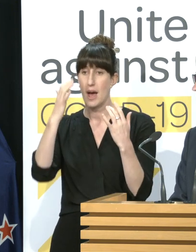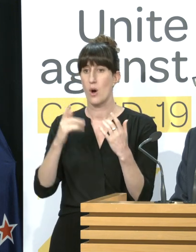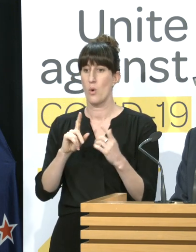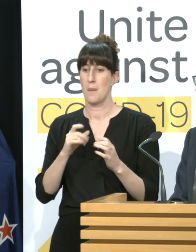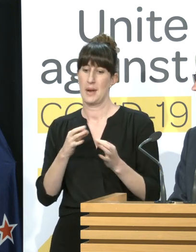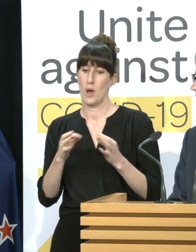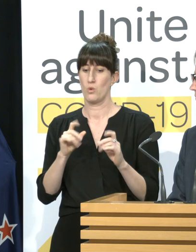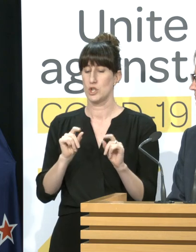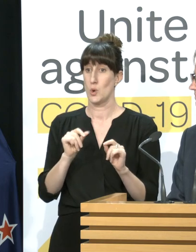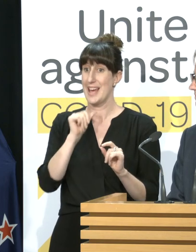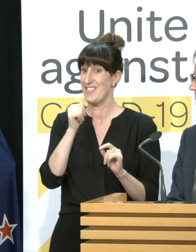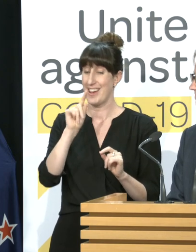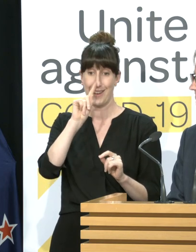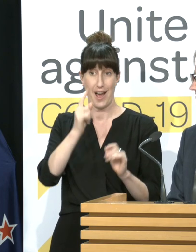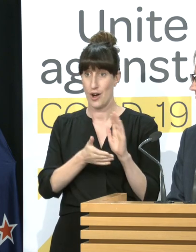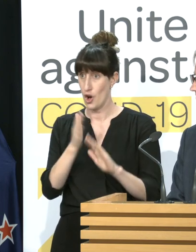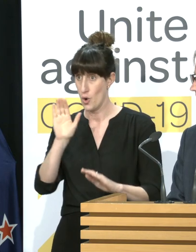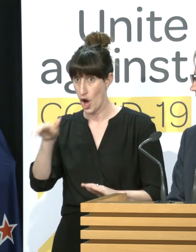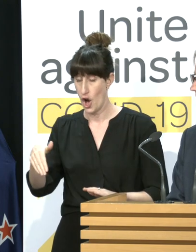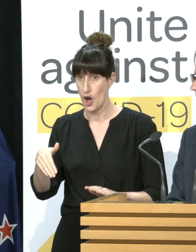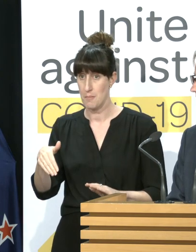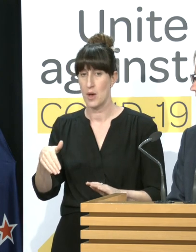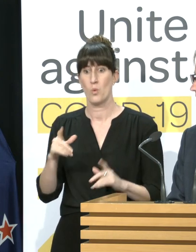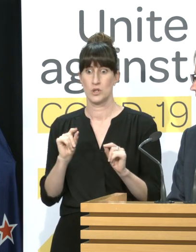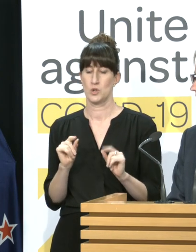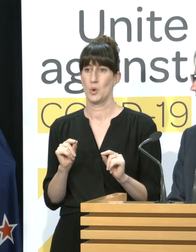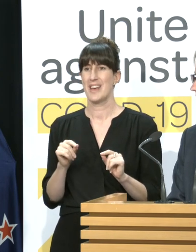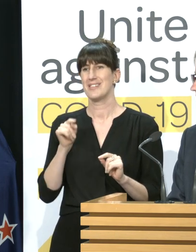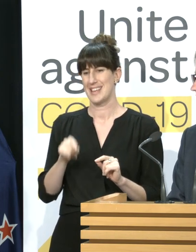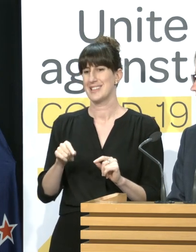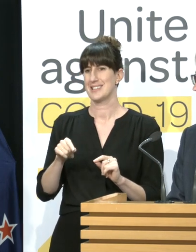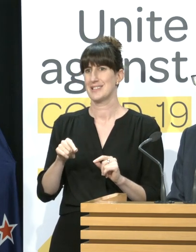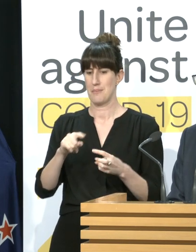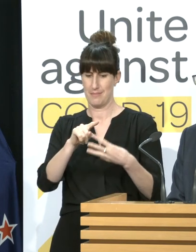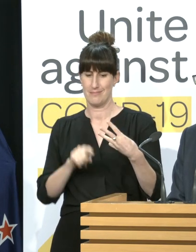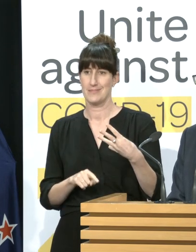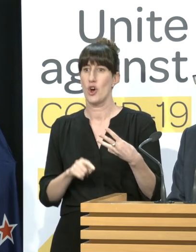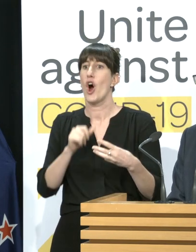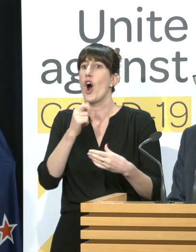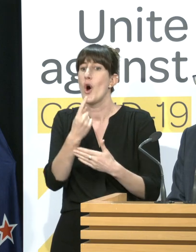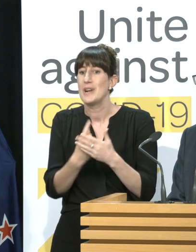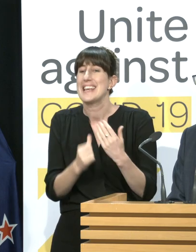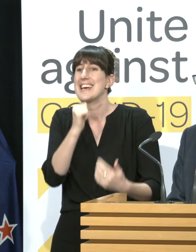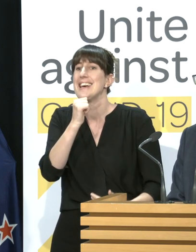Obviously again, I want to reiterate, these are a worst case scenario plans. And we're all doing what we can to ensure that none of this ever eventuates.